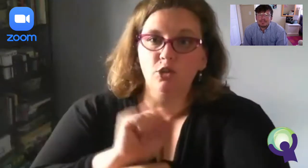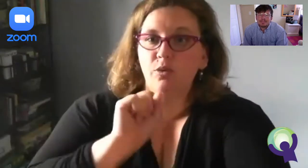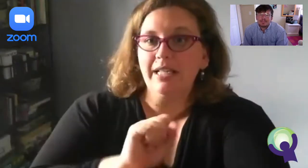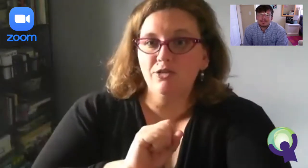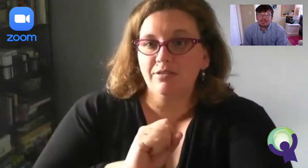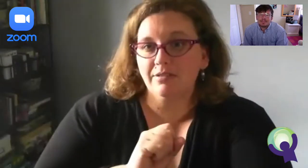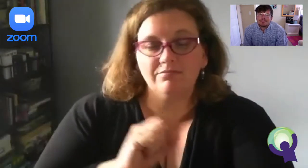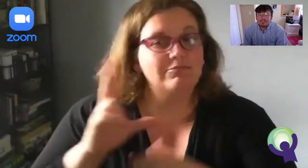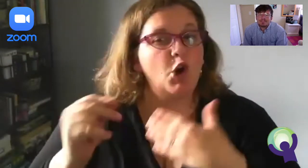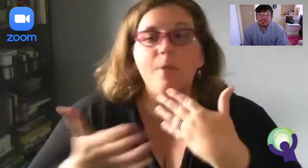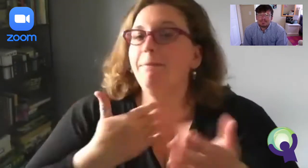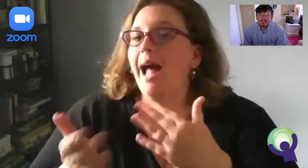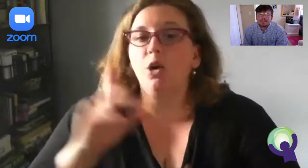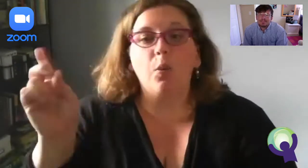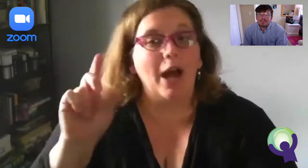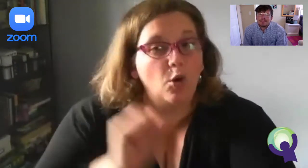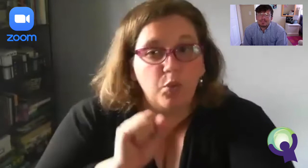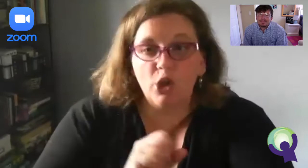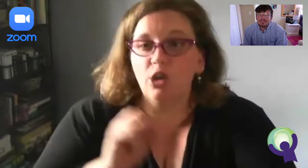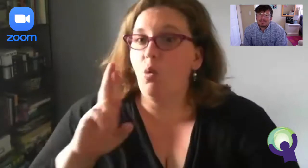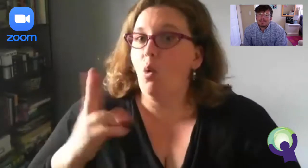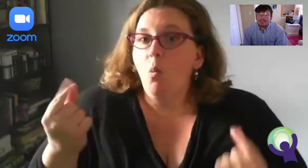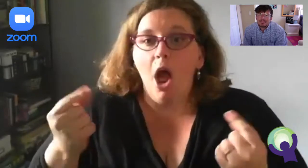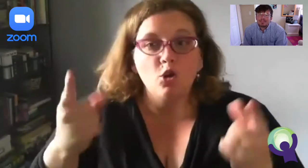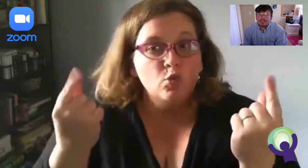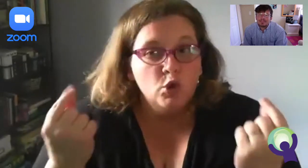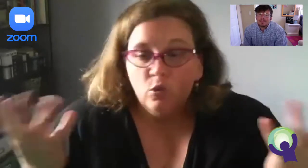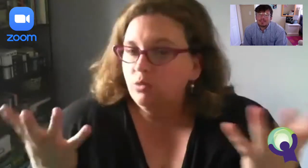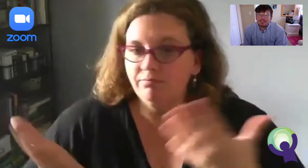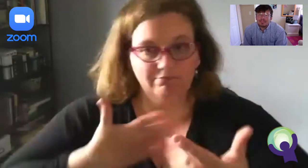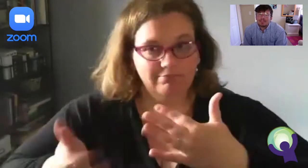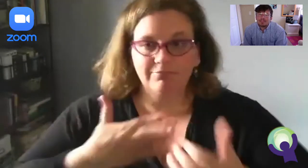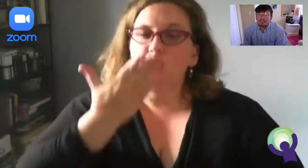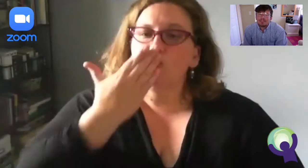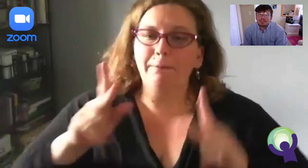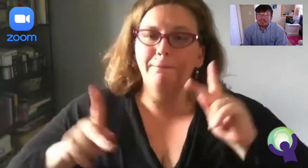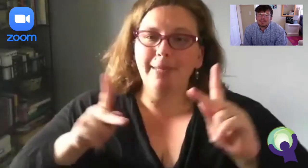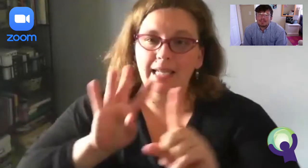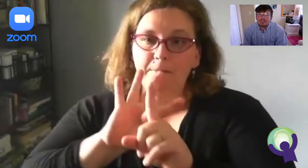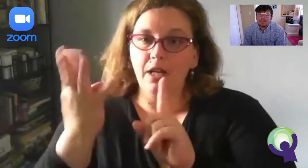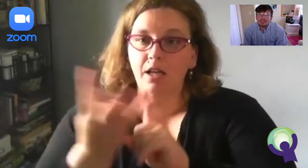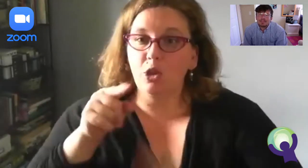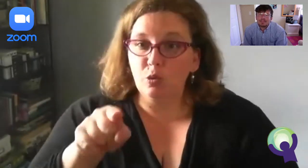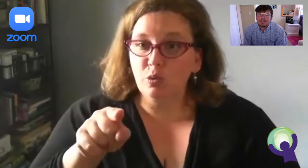and it really is the key to success in your job, no matter where you work, no matter what you're doing. I feel like you've got to have